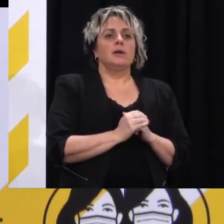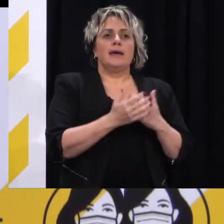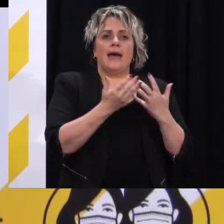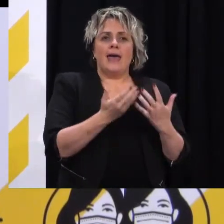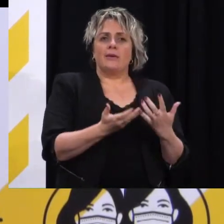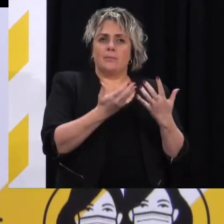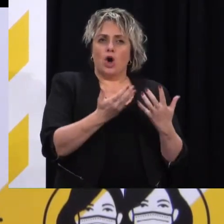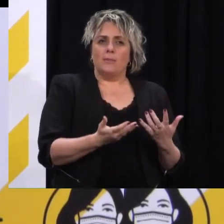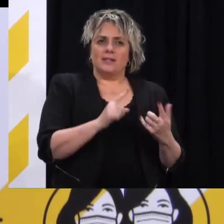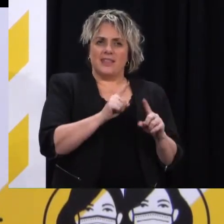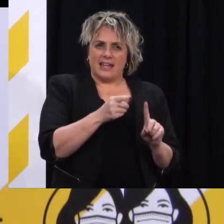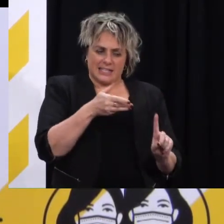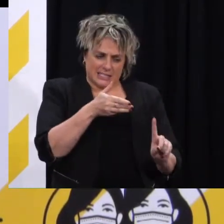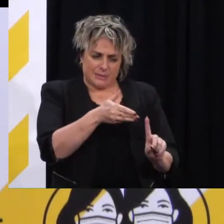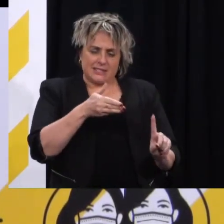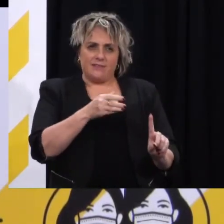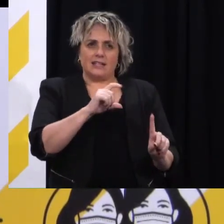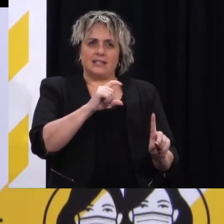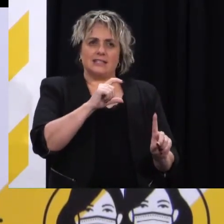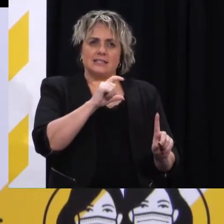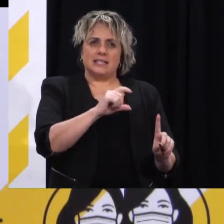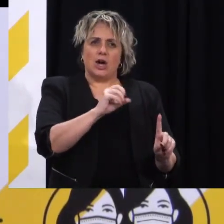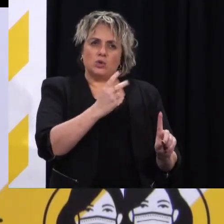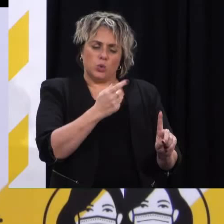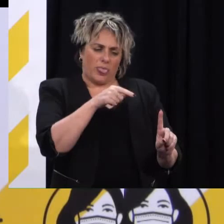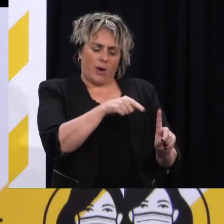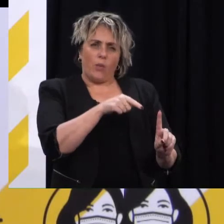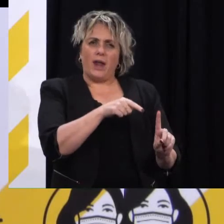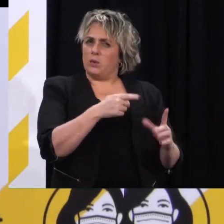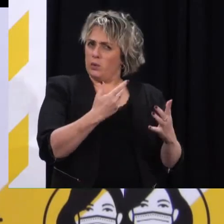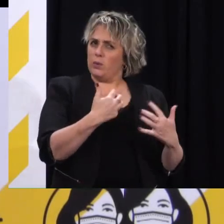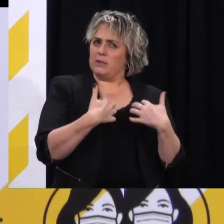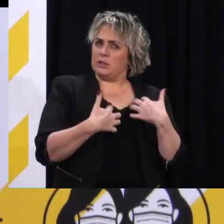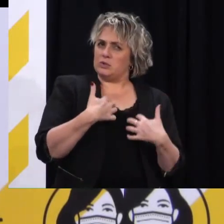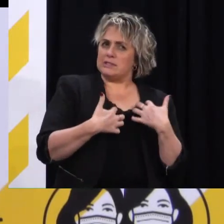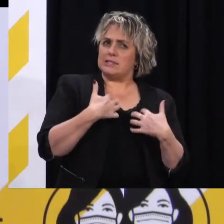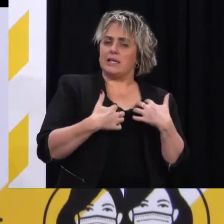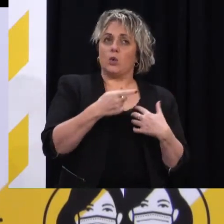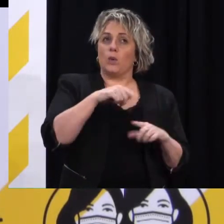that was able to get out of MI, how much of a risk does it pose